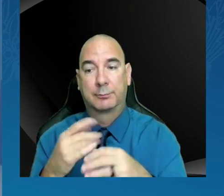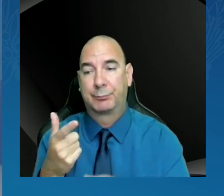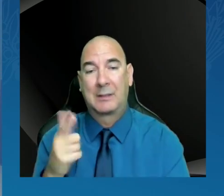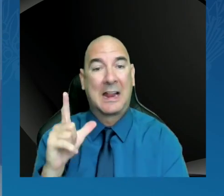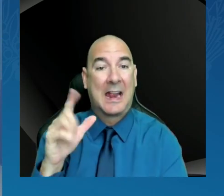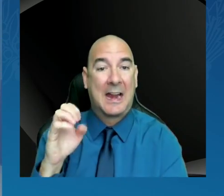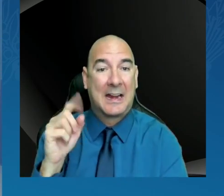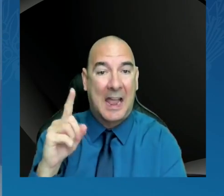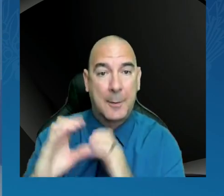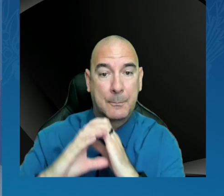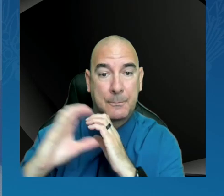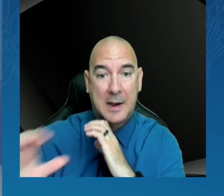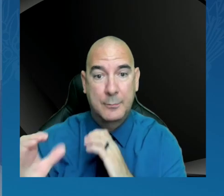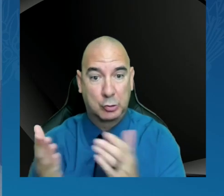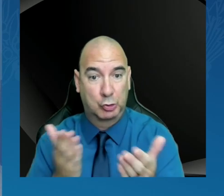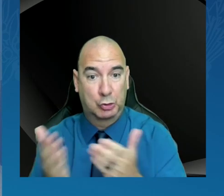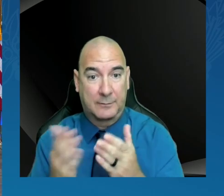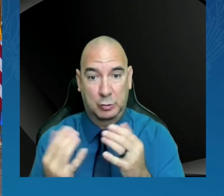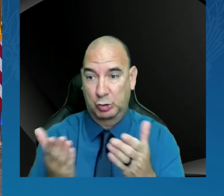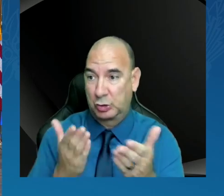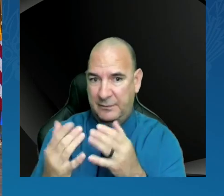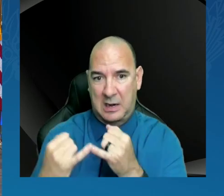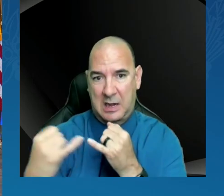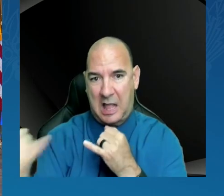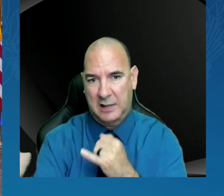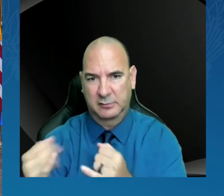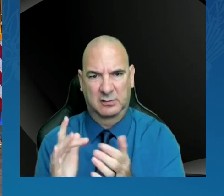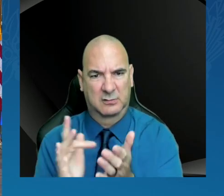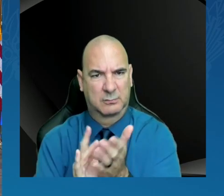It was truly an inspiration. As a result of their training,